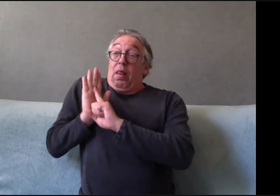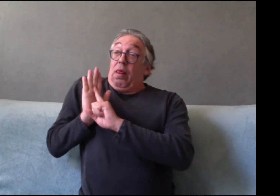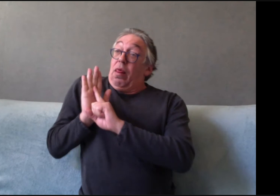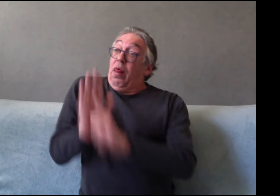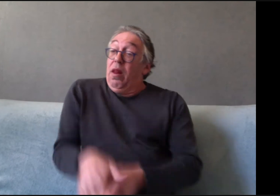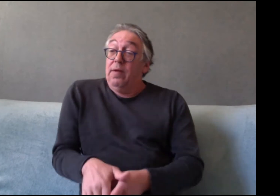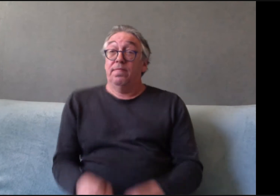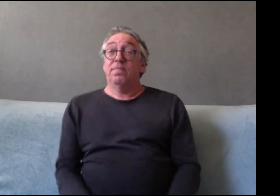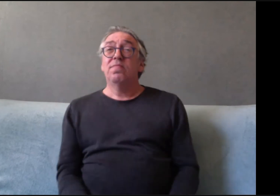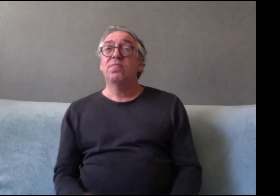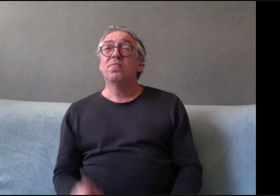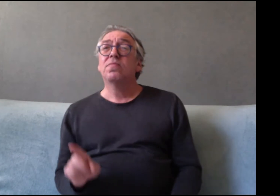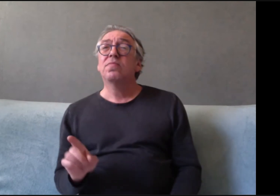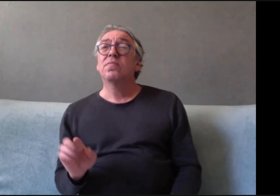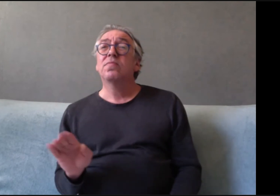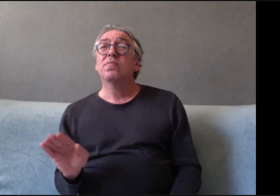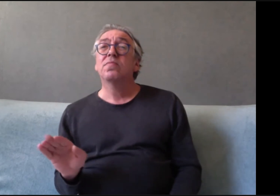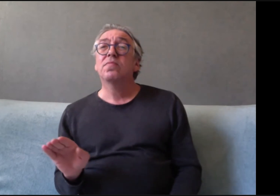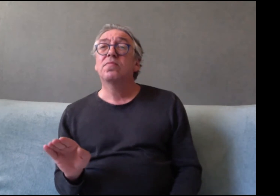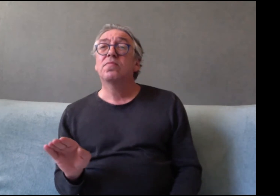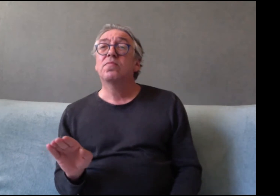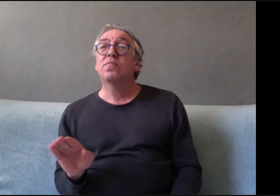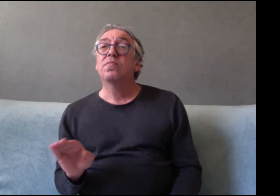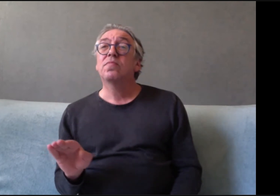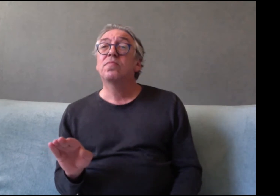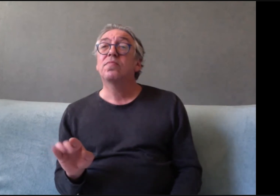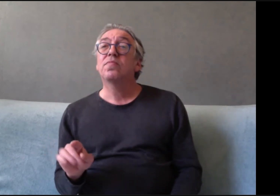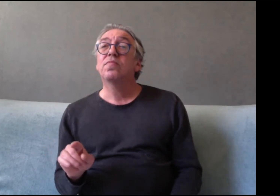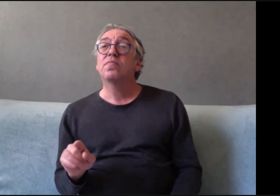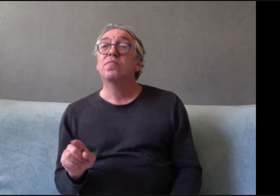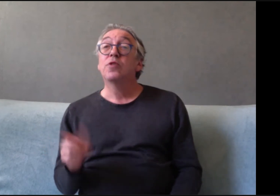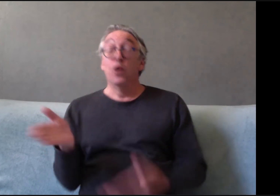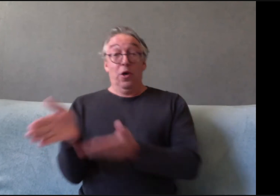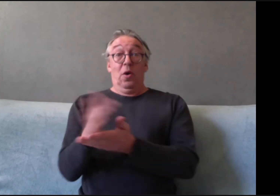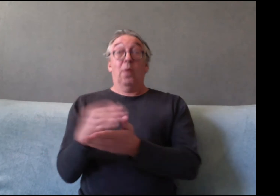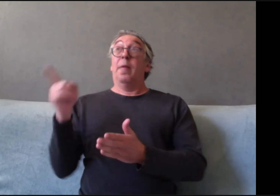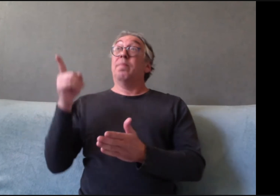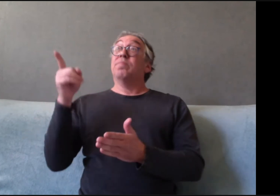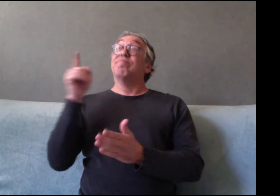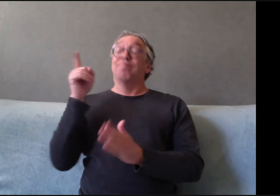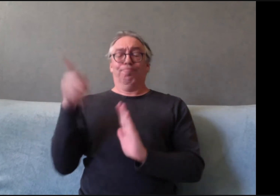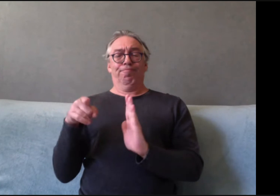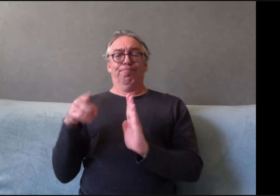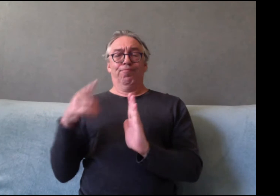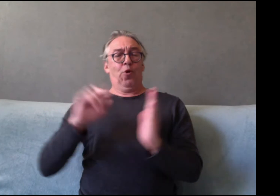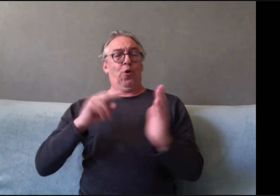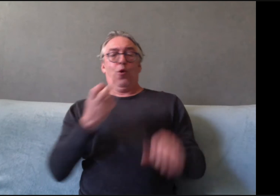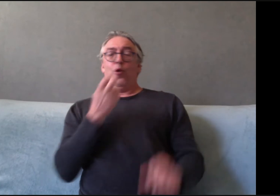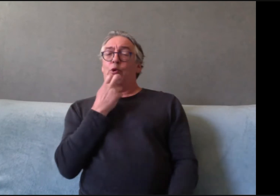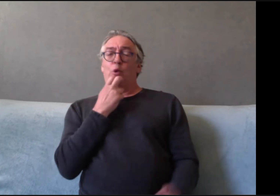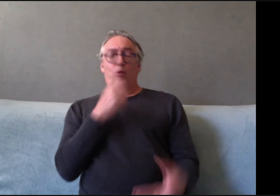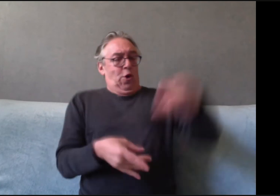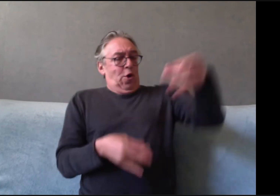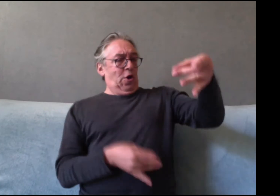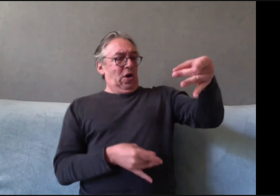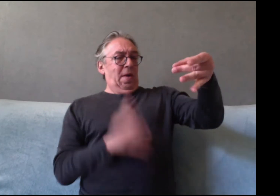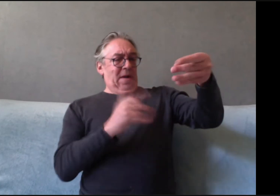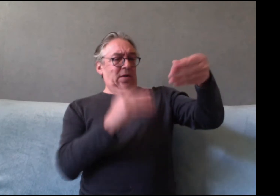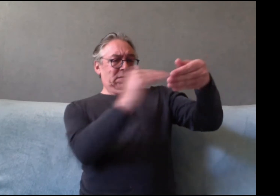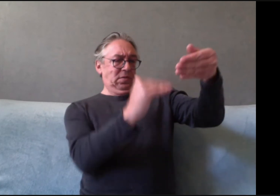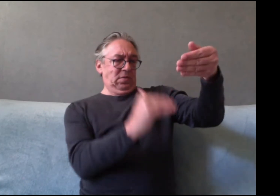that punish those who consider themselves different and less valued,